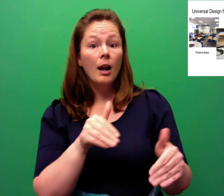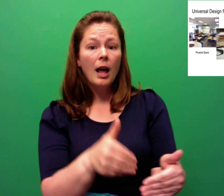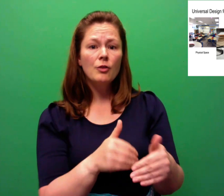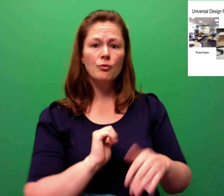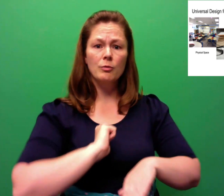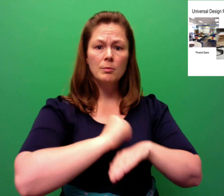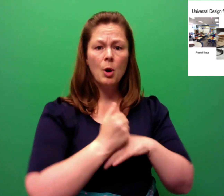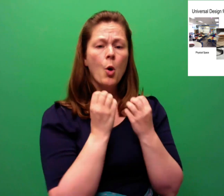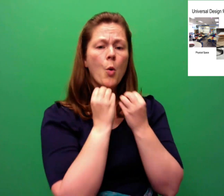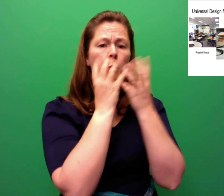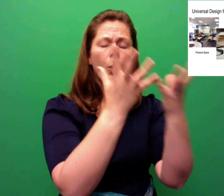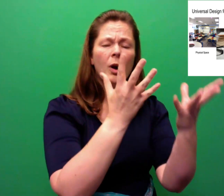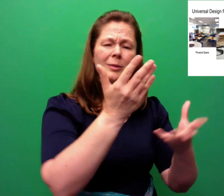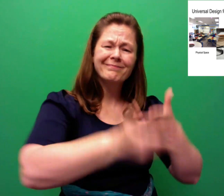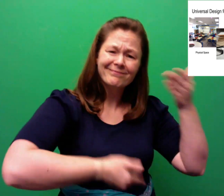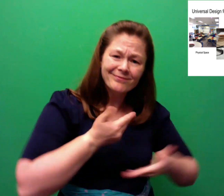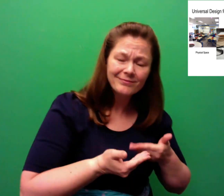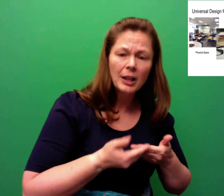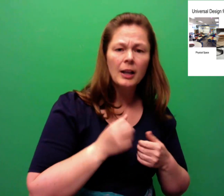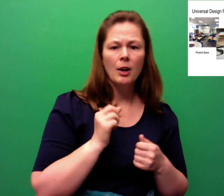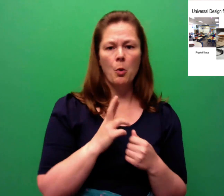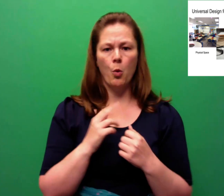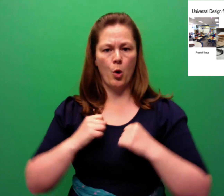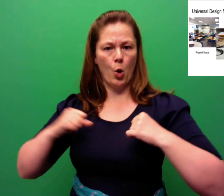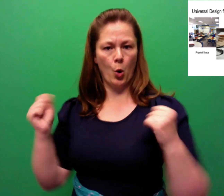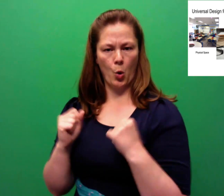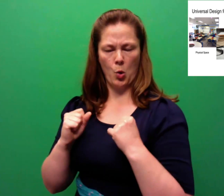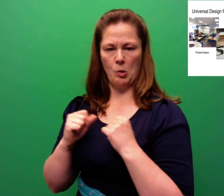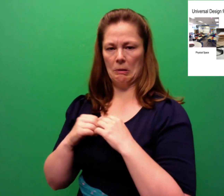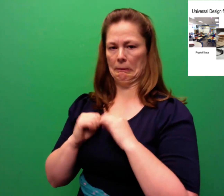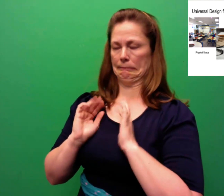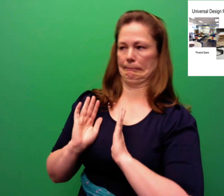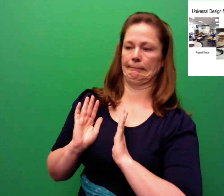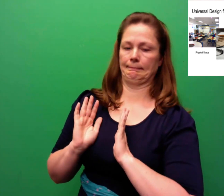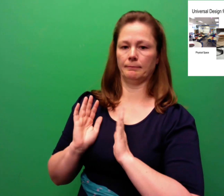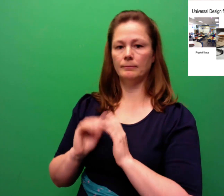hard surfaces that just chairs or tables and the design and the tone of the